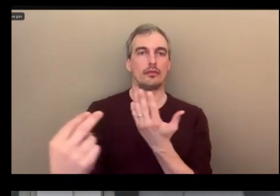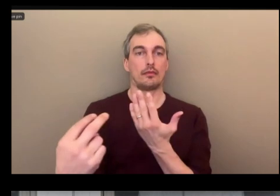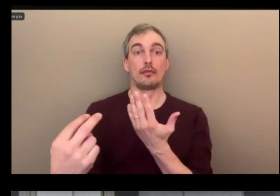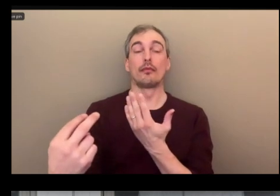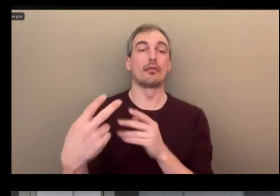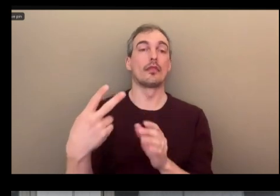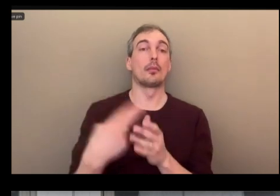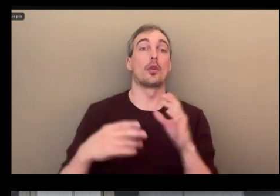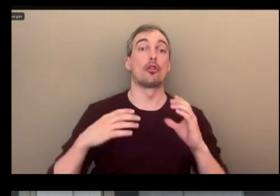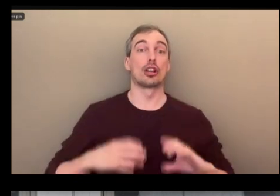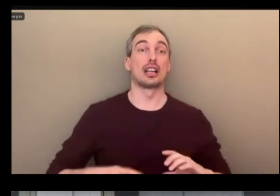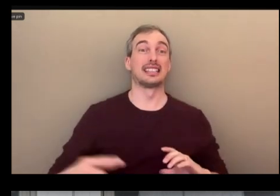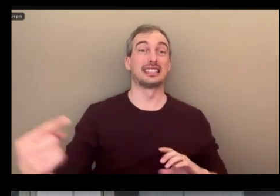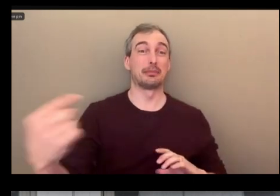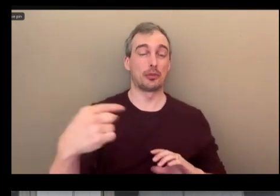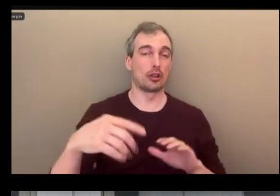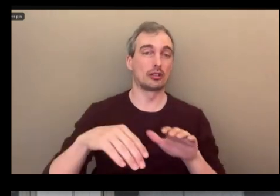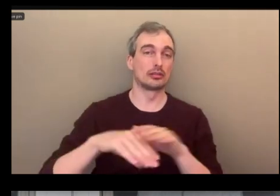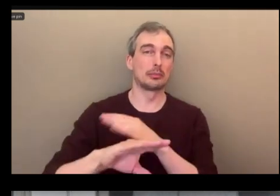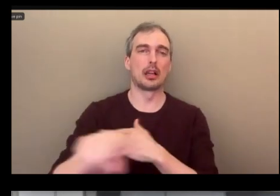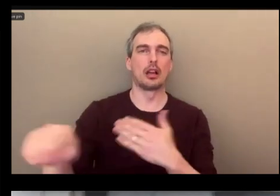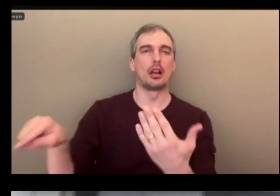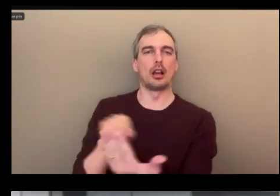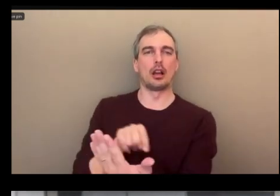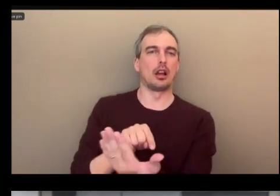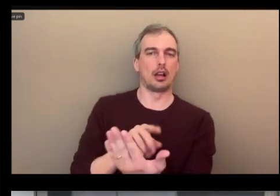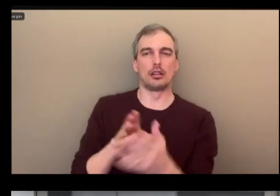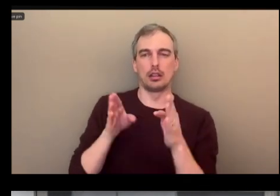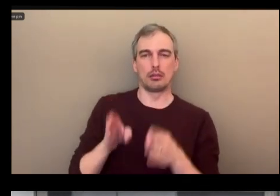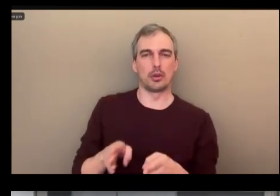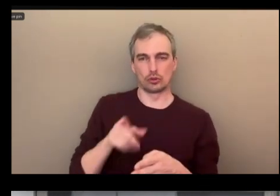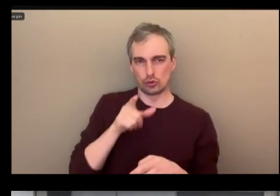It's also about shifting left and being part of these projects and initiatives from the beginning.